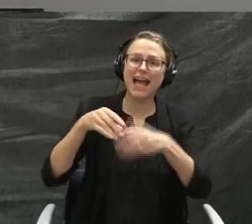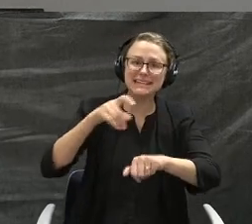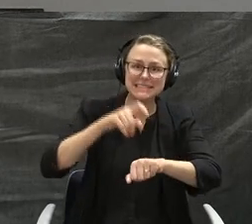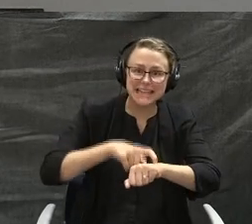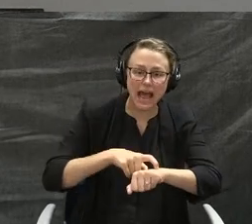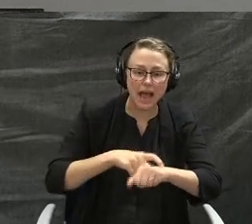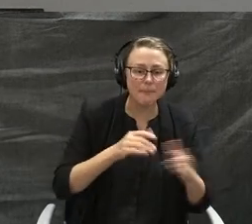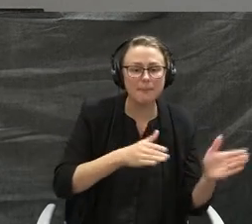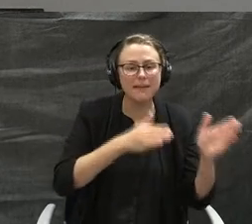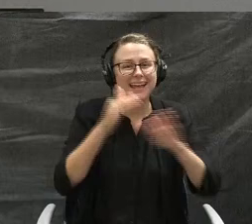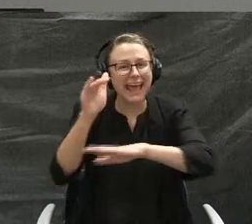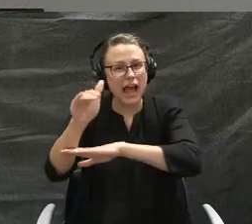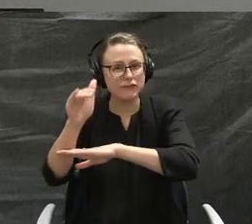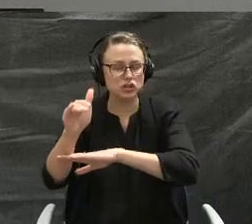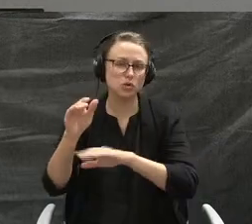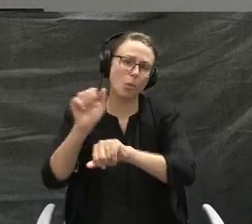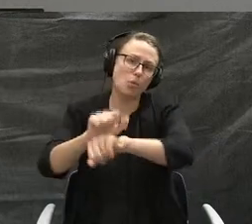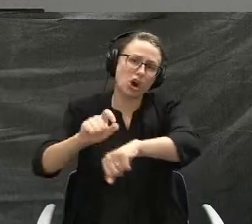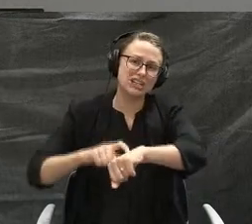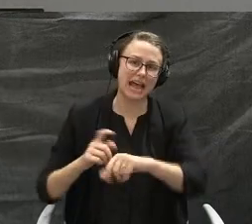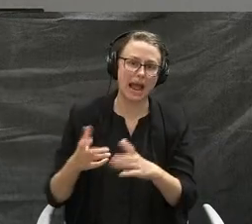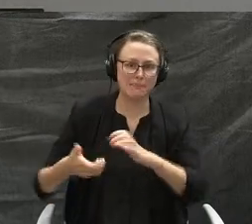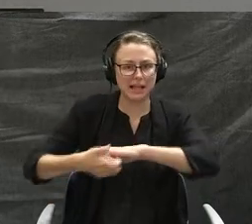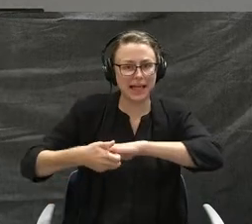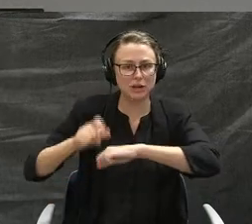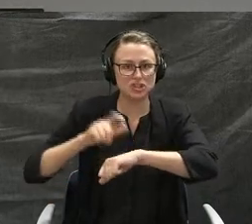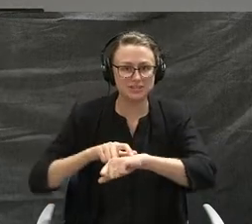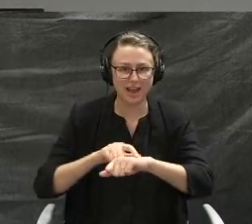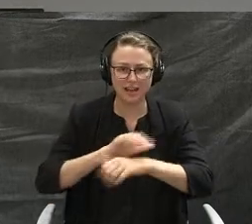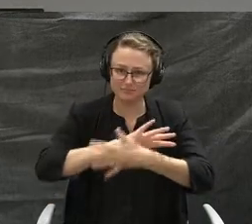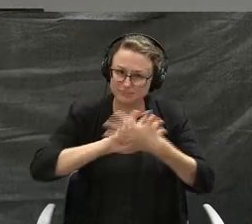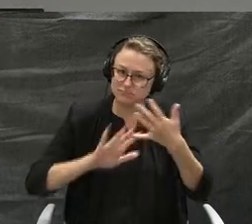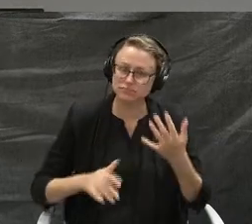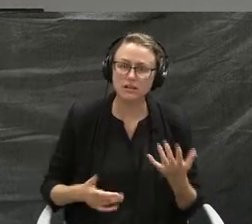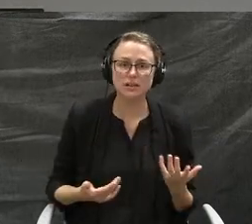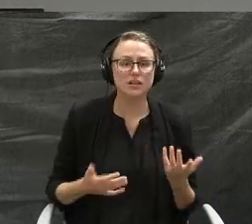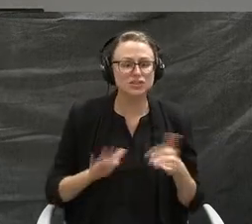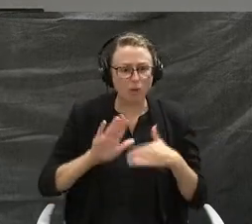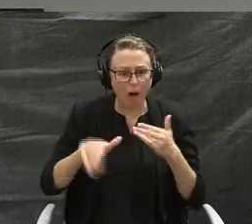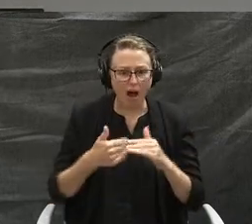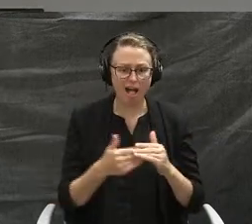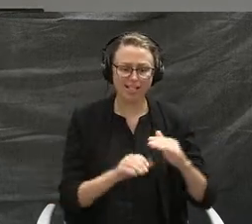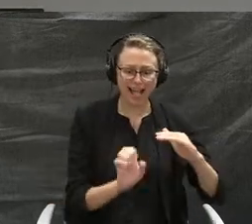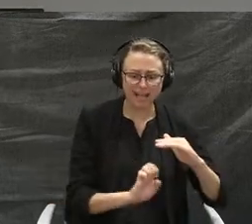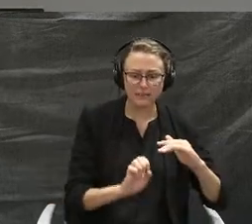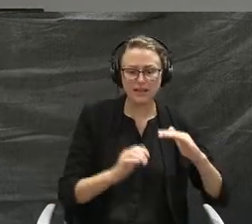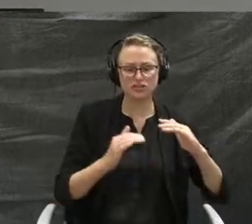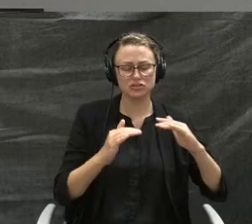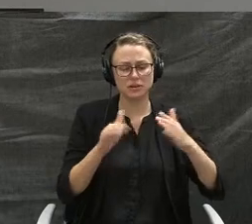work and collaboration. Now again, all these levels, middle high school, grade four and five. The highest need students